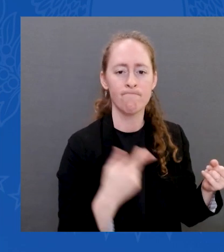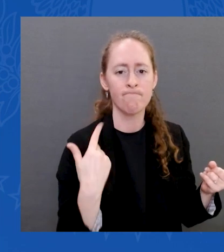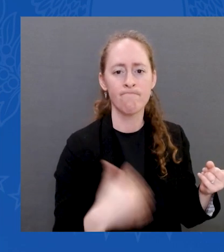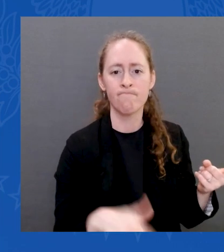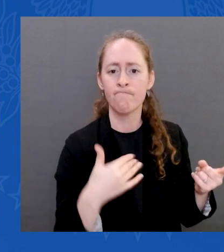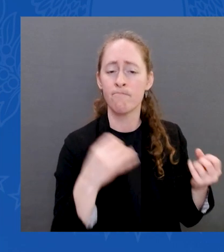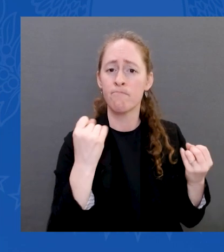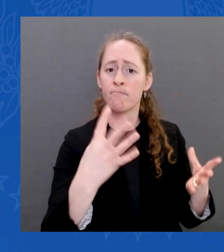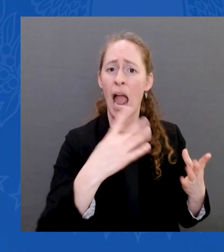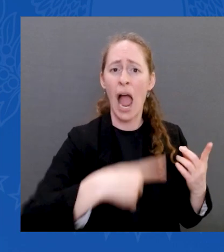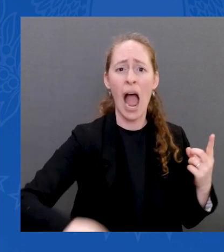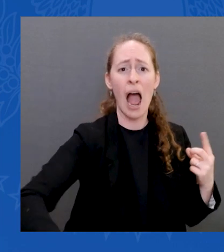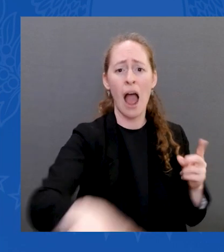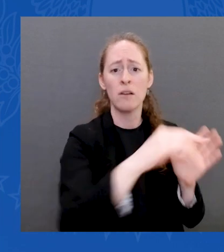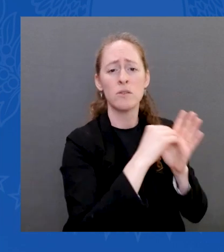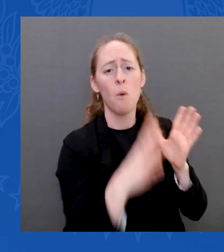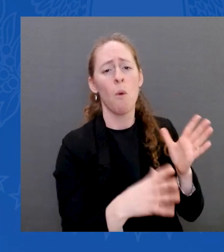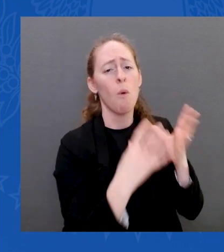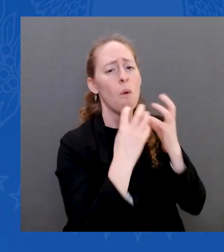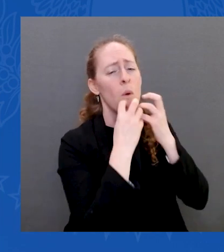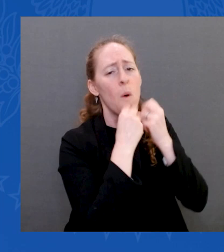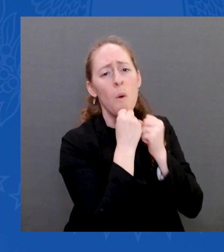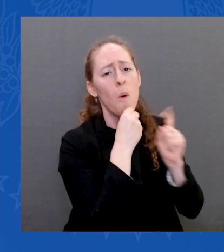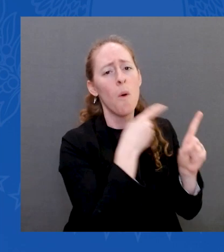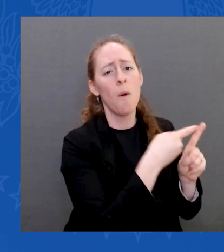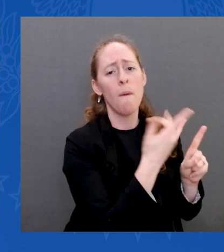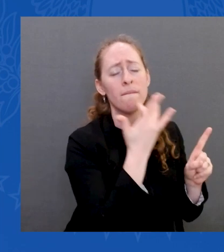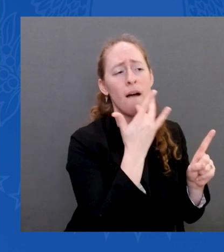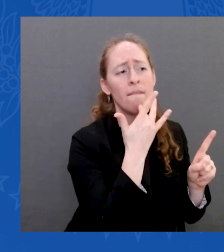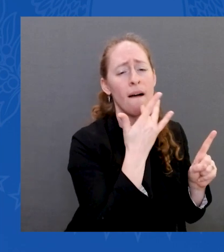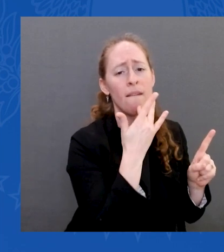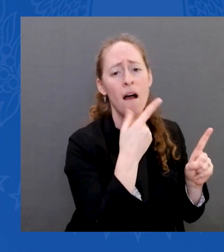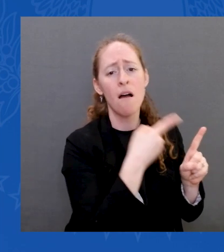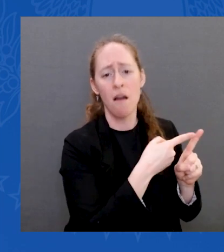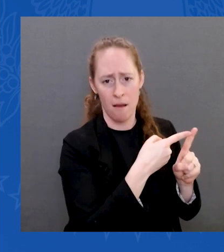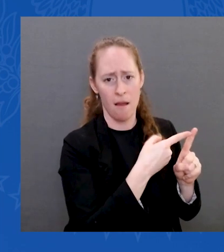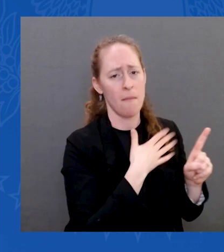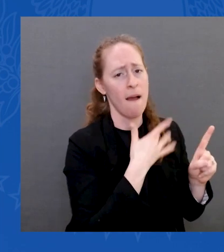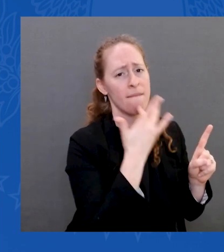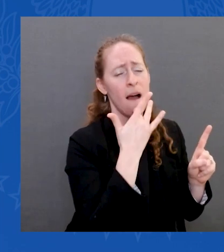Each day, she gives her time in investing in every child